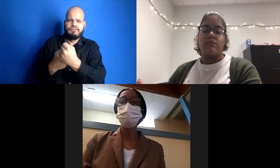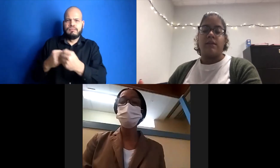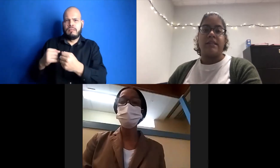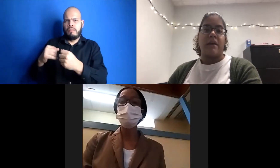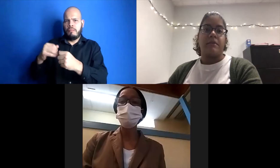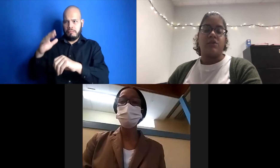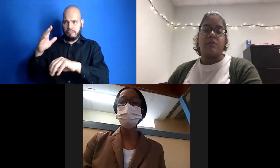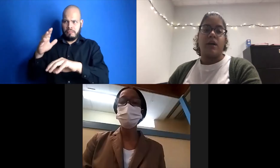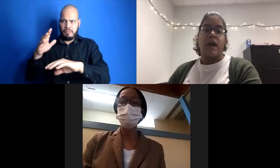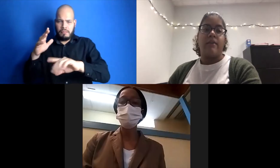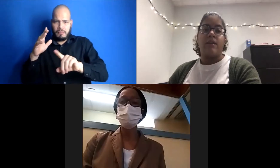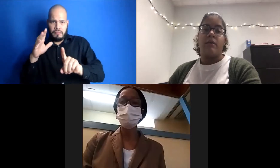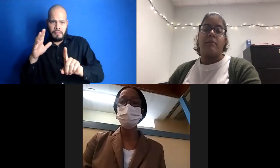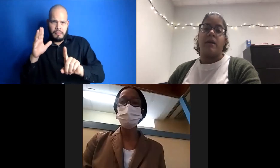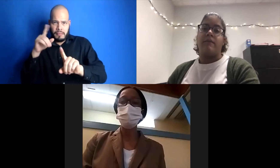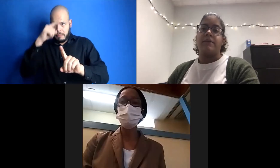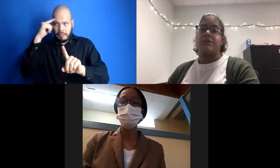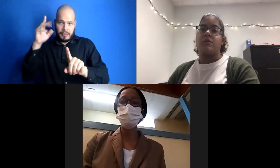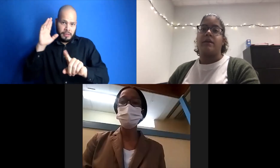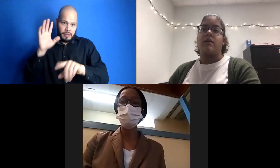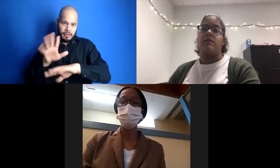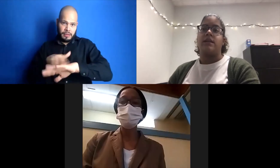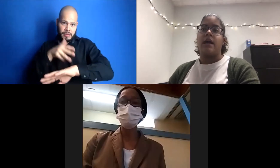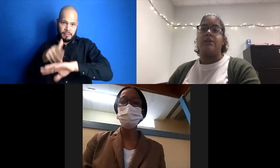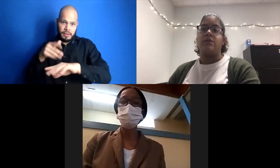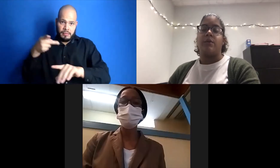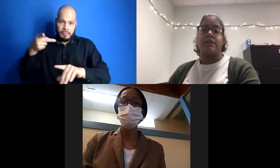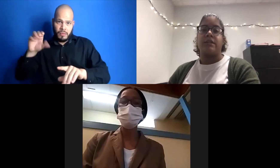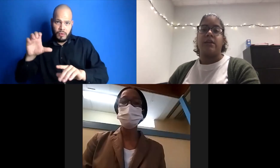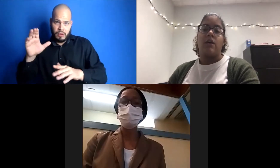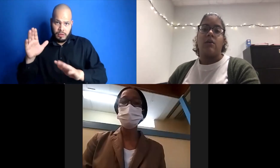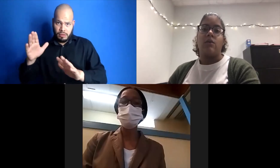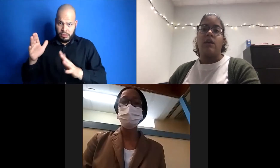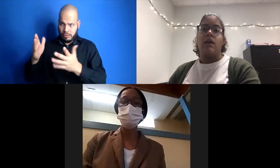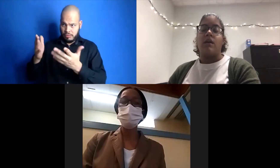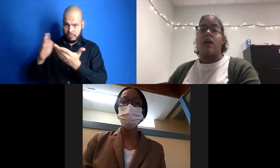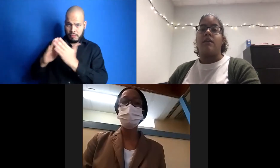establish but I think it'd be beneficial because I do personally know a lot of deaf